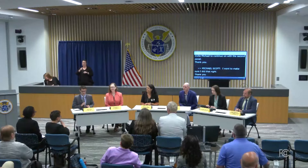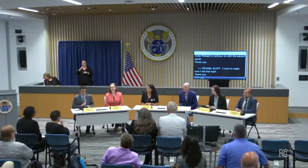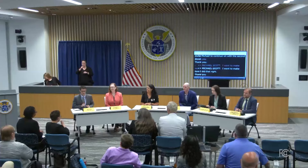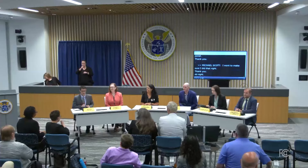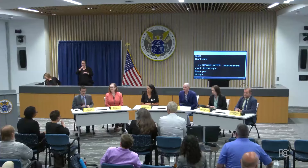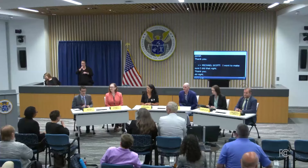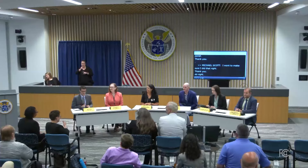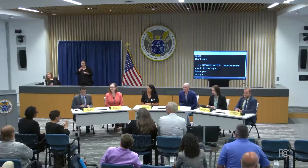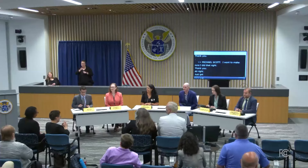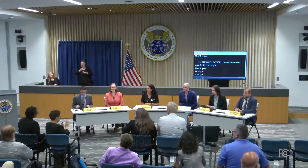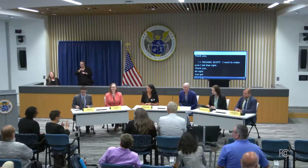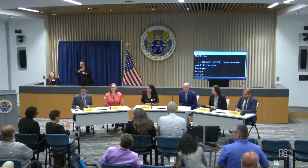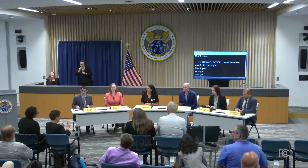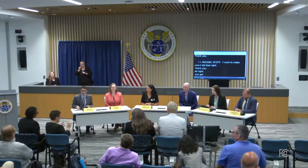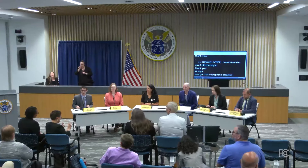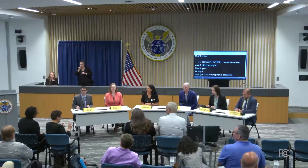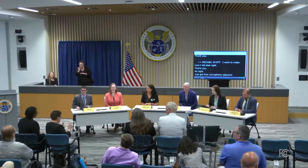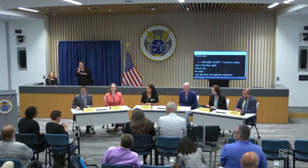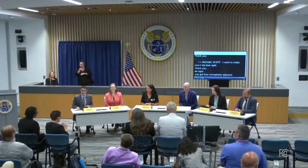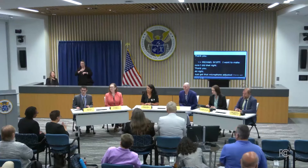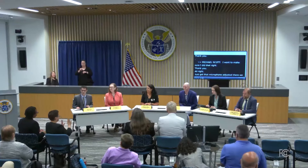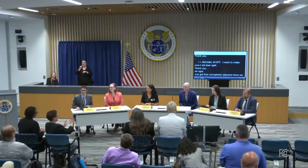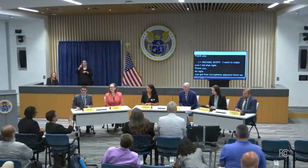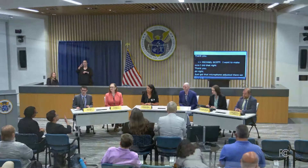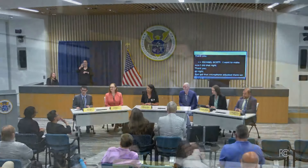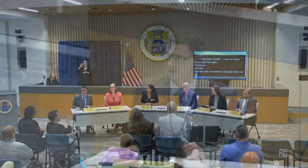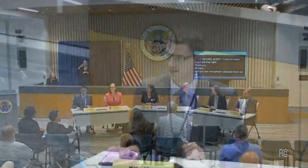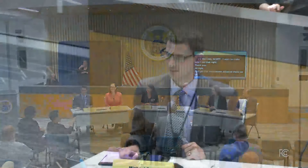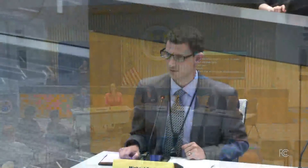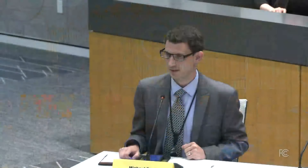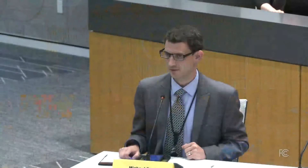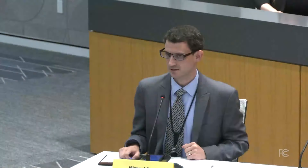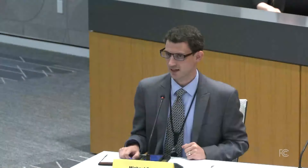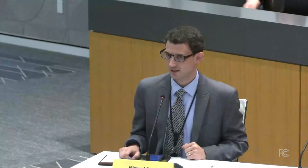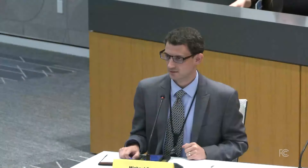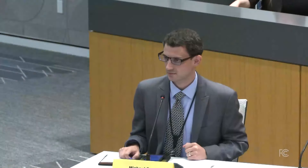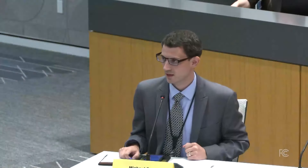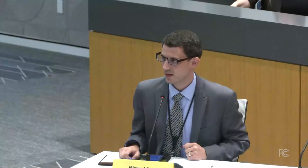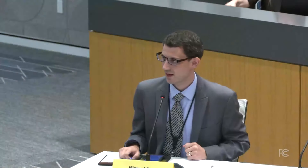I WANT TO MAKE SURE I DID THAT RIGHT. THANK YOU. ALL RIGHT. JUST GET THAT MICROPHONE